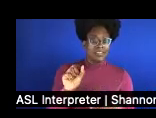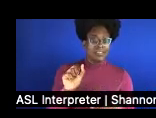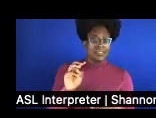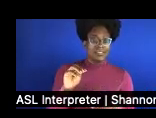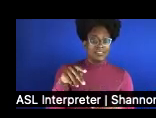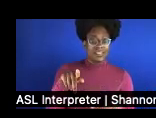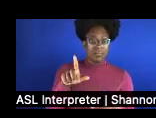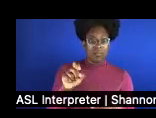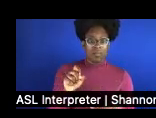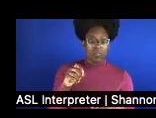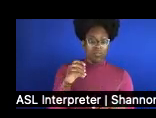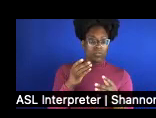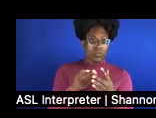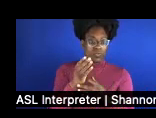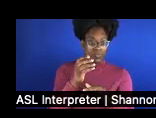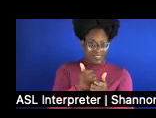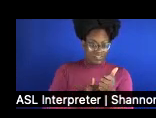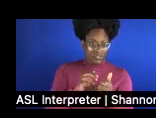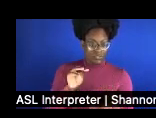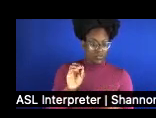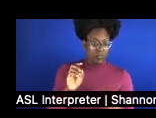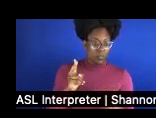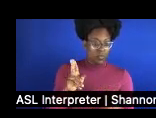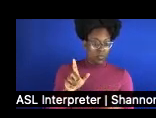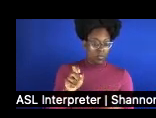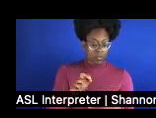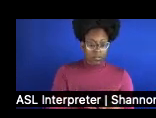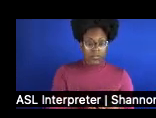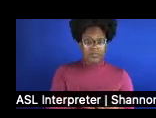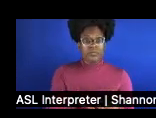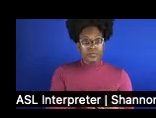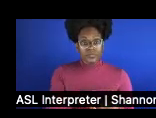The e-tutor responds to the student via the assignment, which will show up as assignment